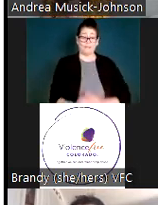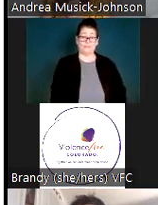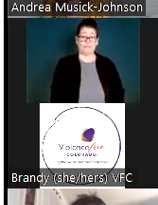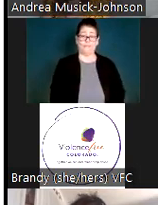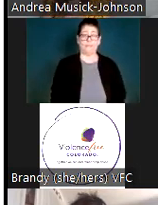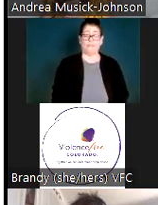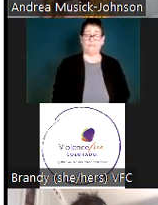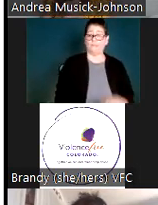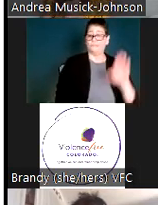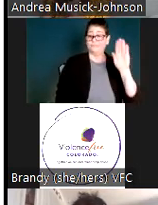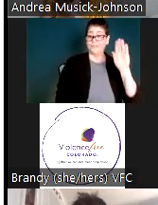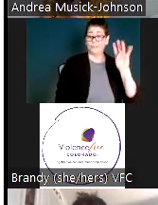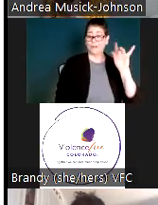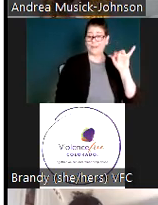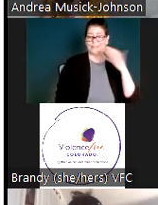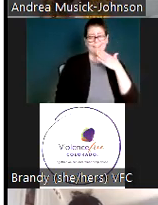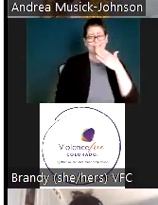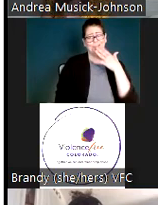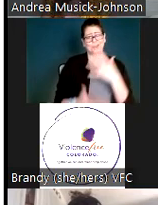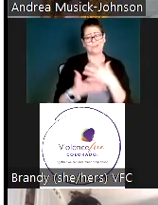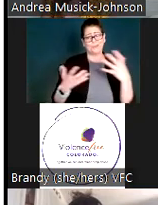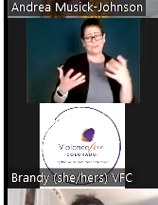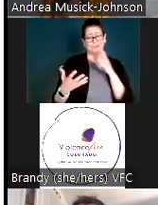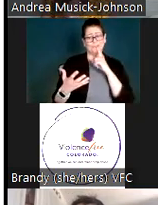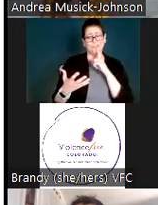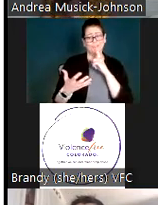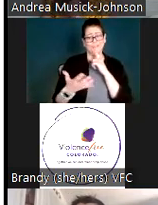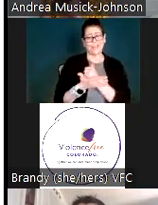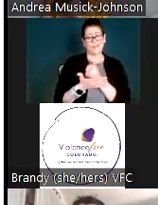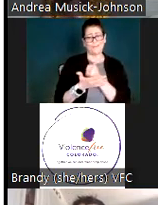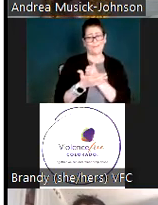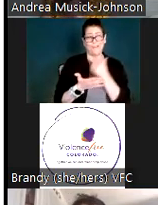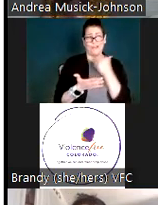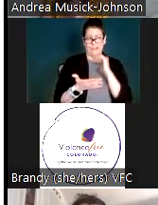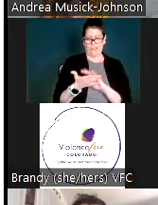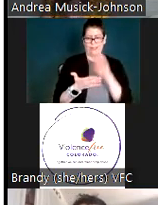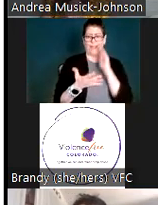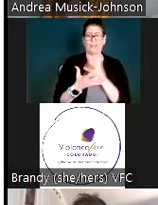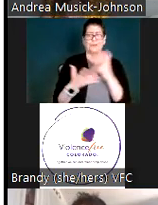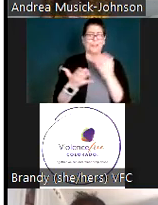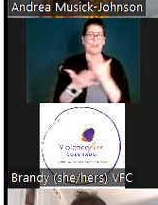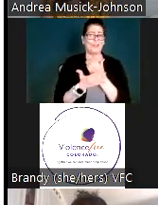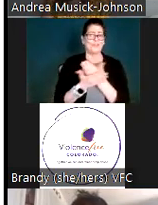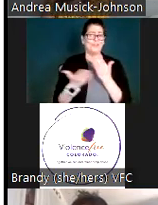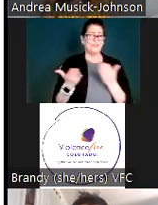(Brandy) Andrea, this is Brandy, thank you so much. This is really helpful, I know I learned quite a few new things myself, so I definitely